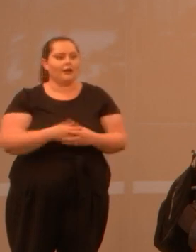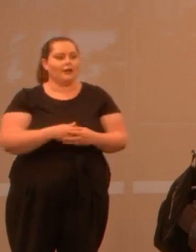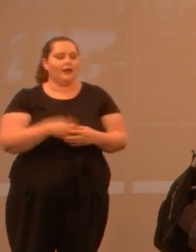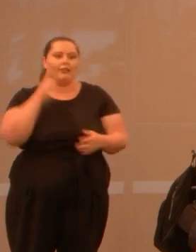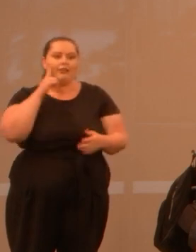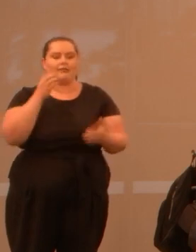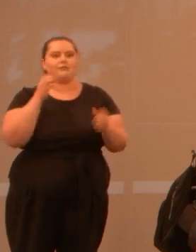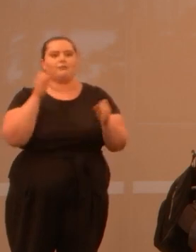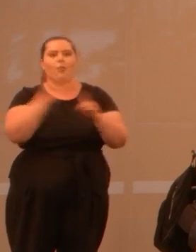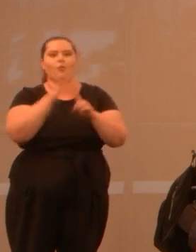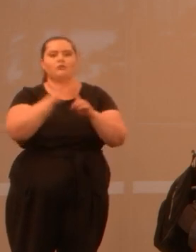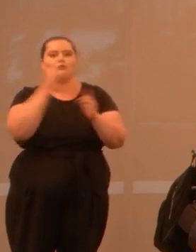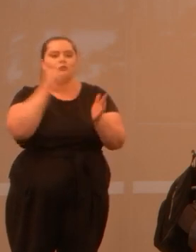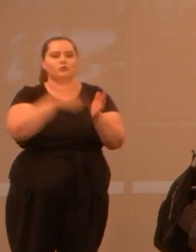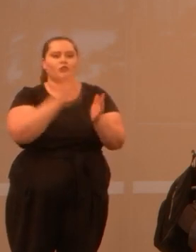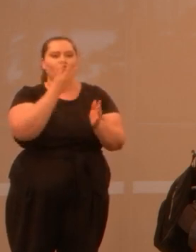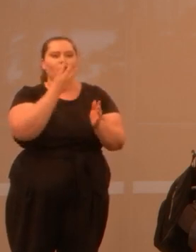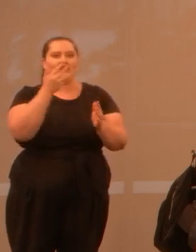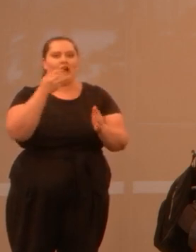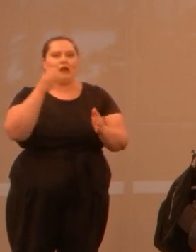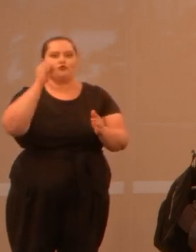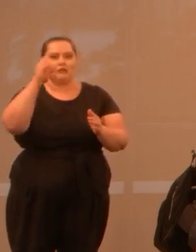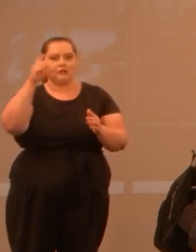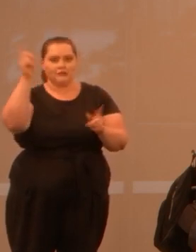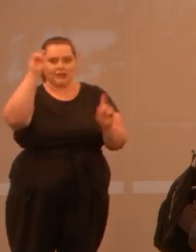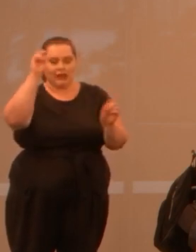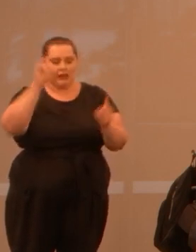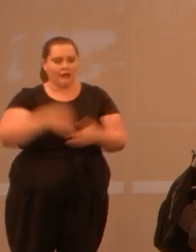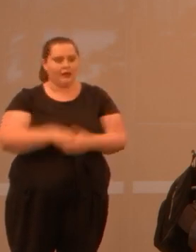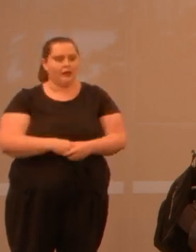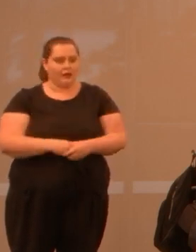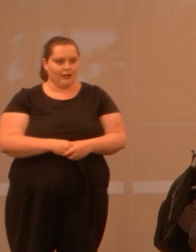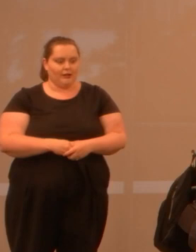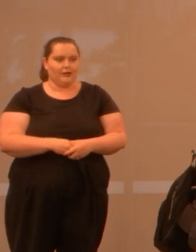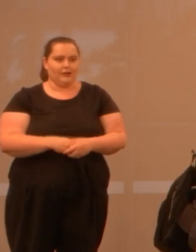acknowledge that on a 39° day here in Perth. So thank you to Anzac House